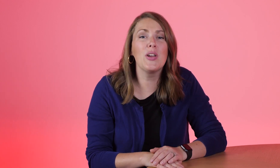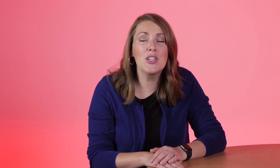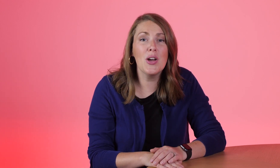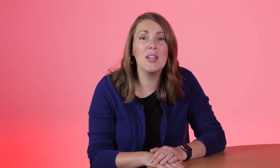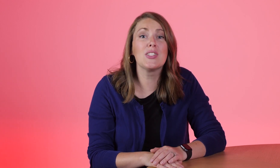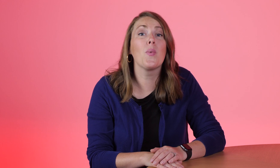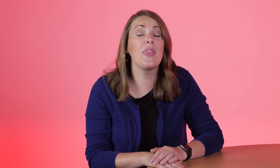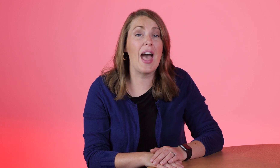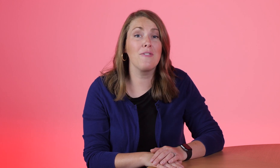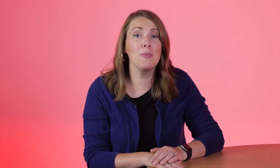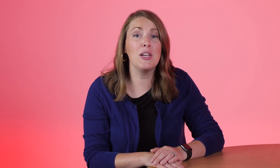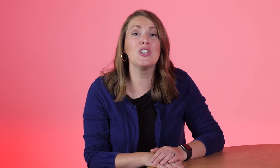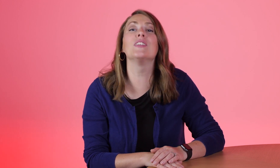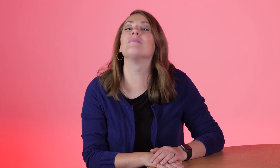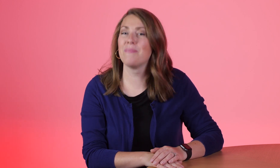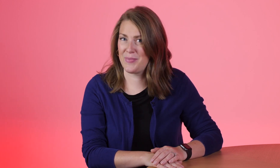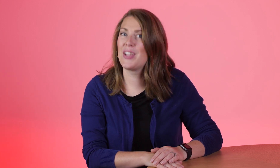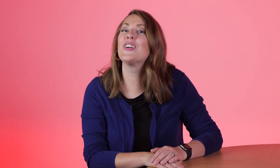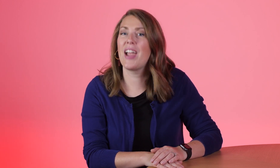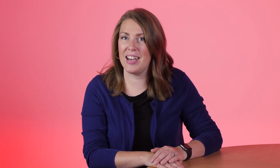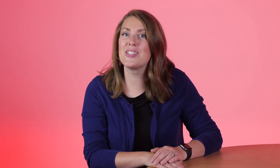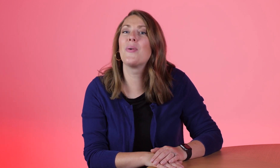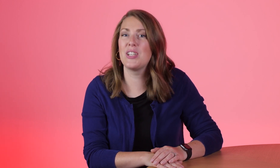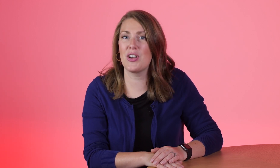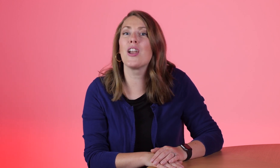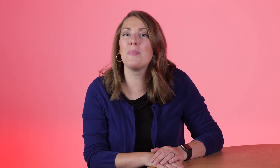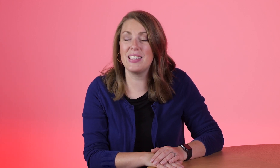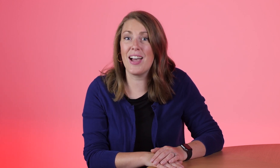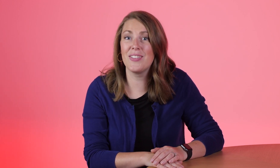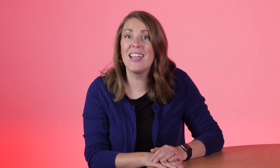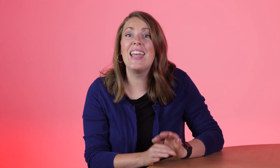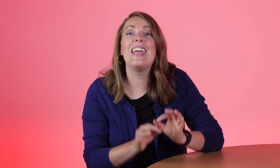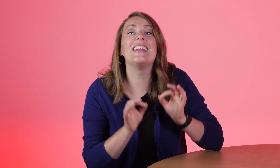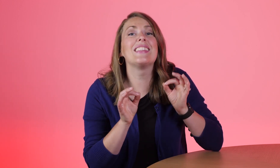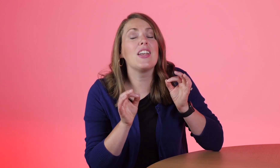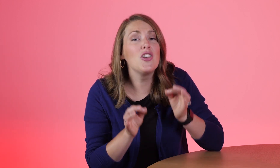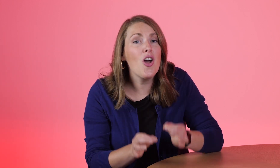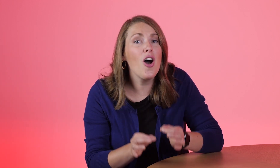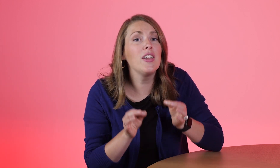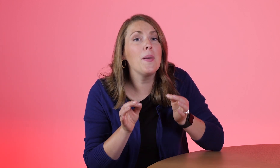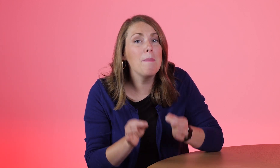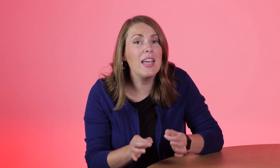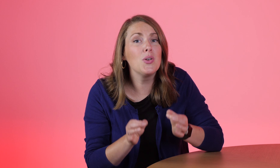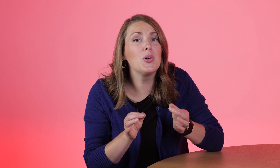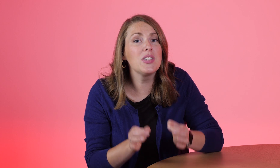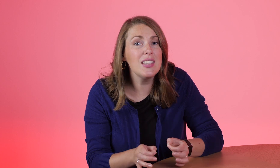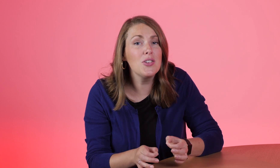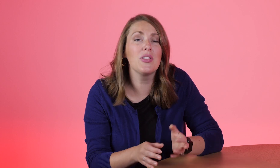going to notice with affirmation your head is going to not up and down it's that non-manual